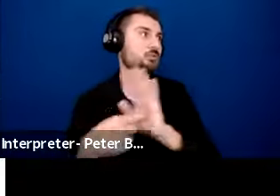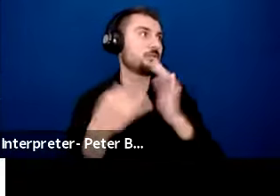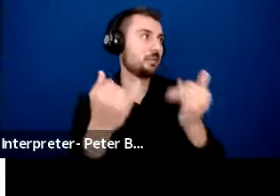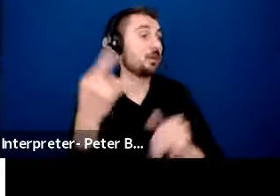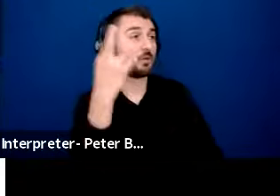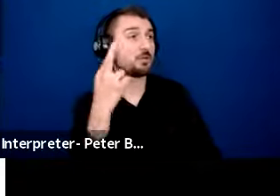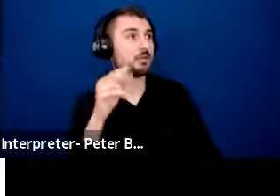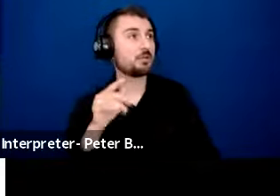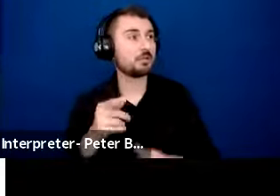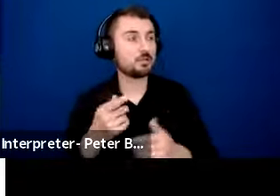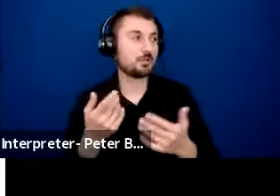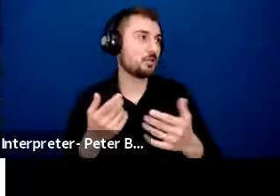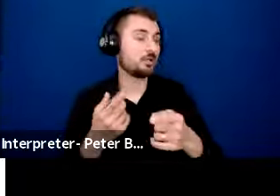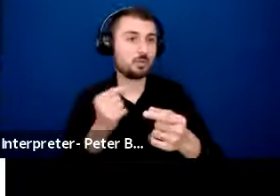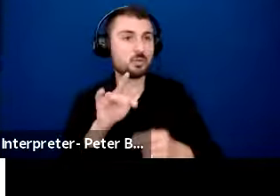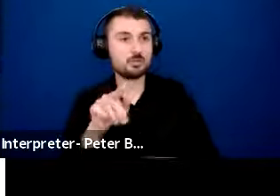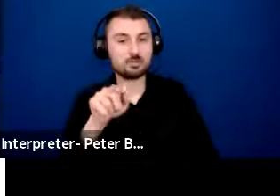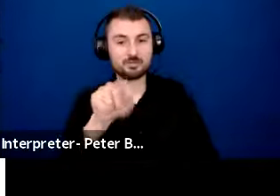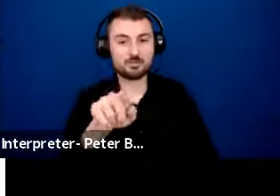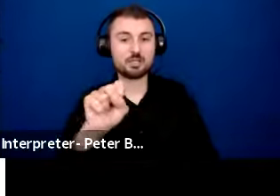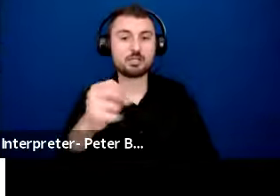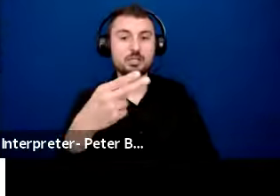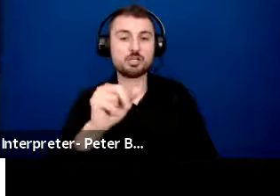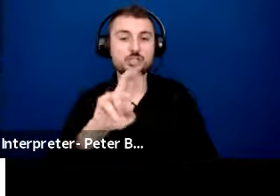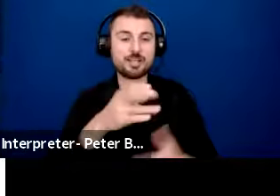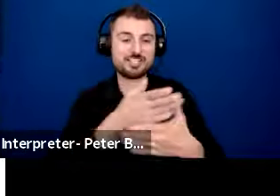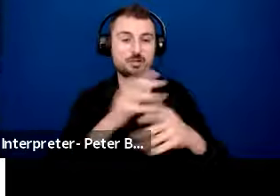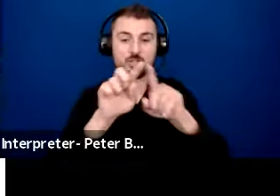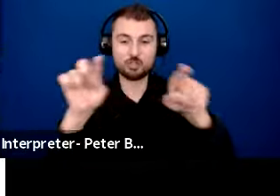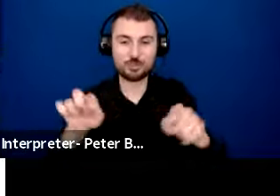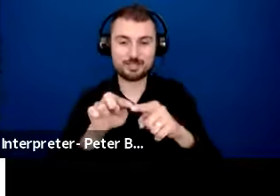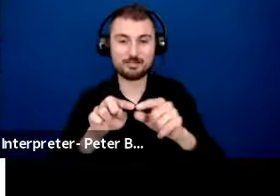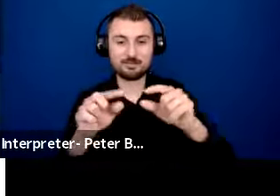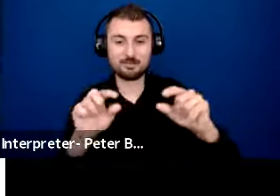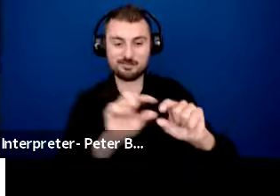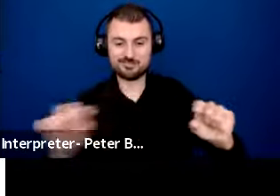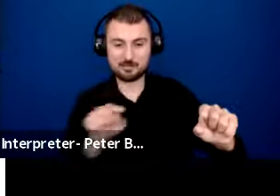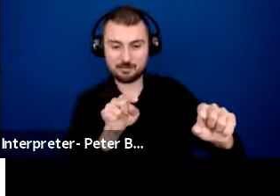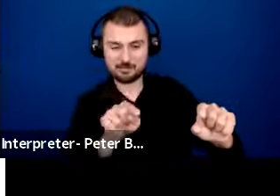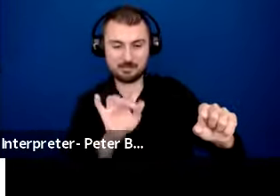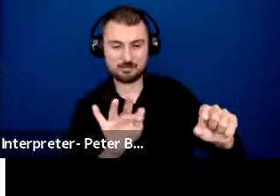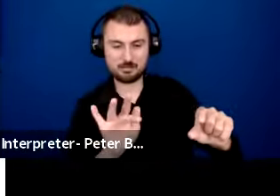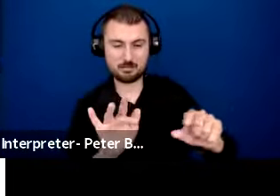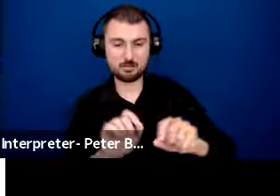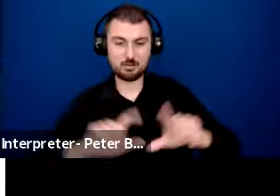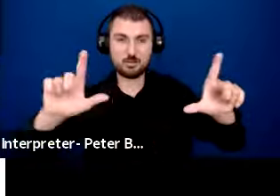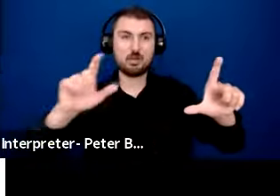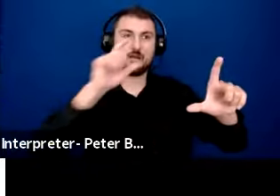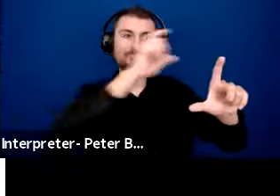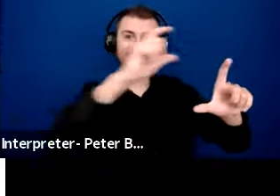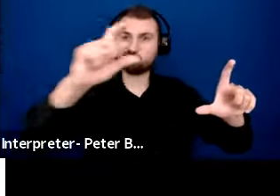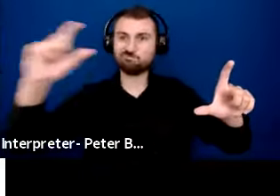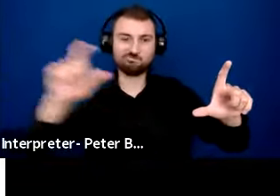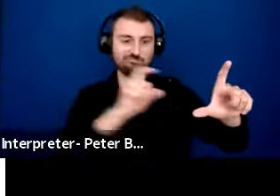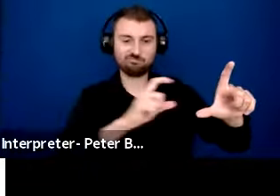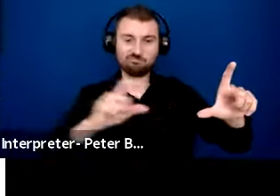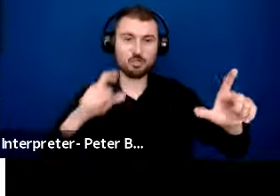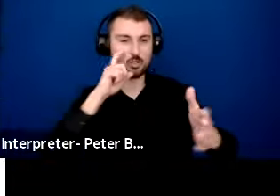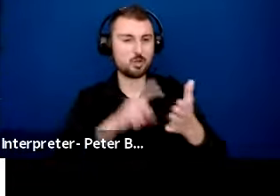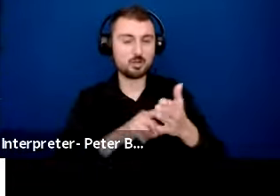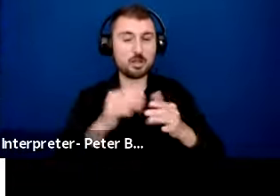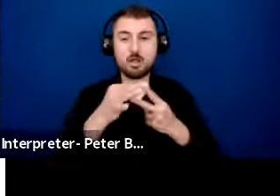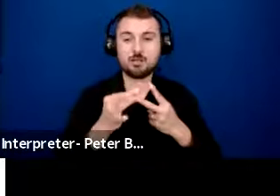And there are a lot of questions about the white board feature and it would be difficult to try it out right now because you click share screen.